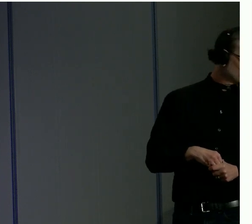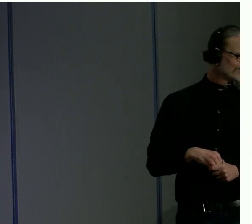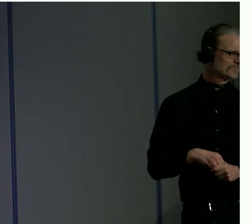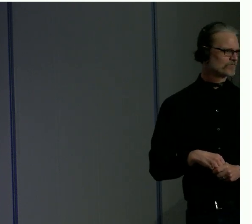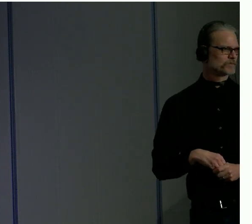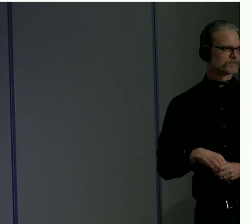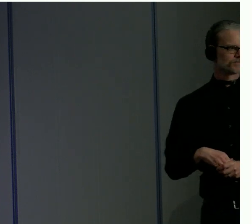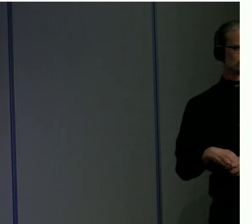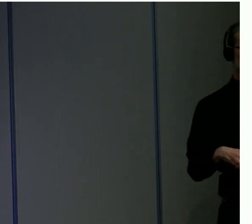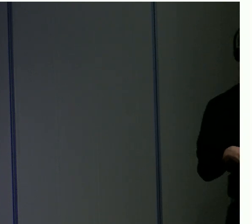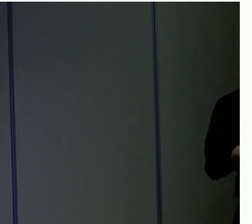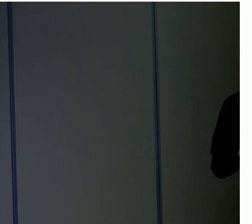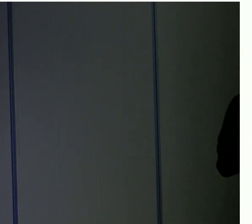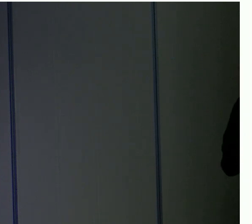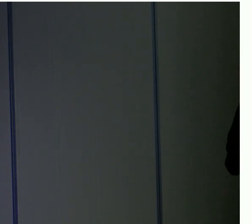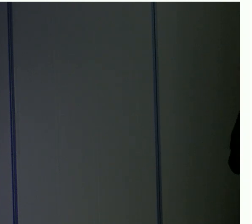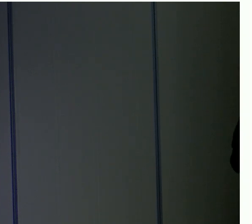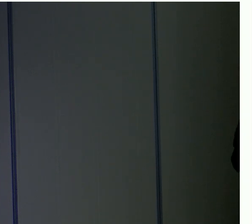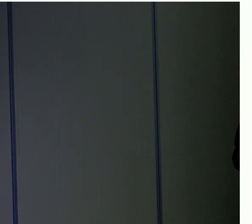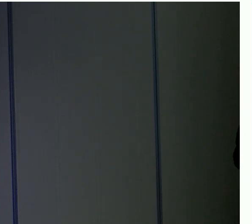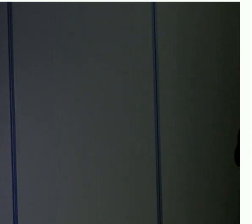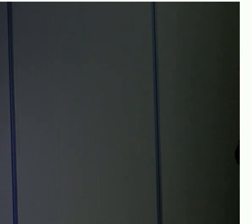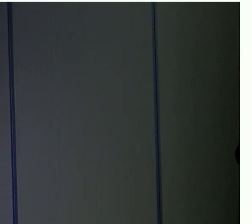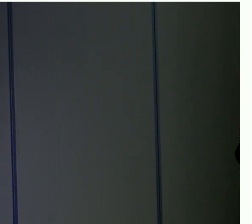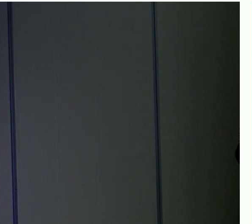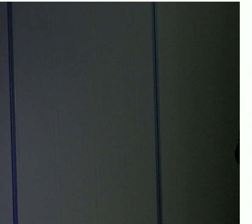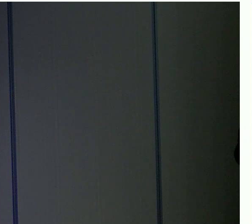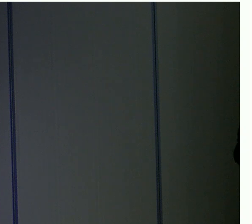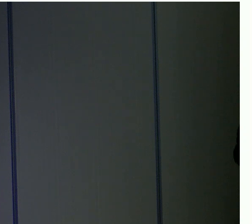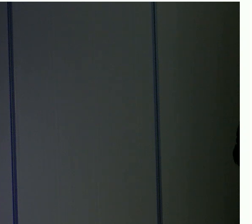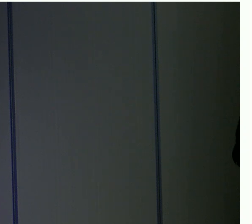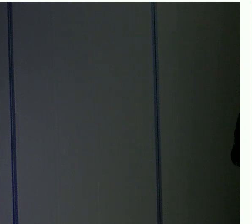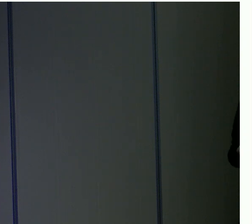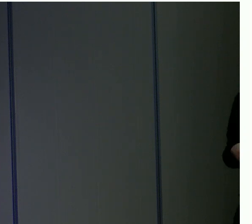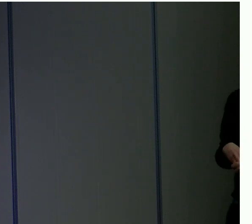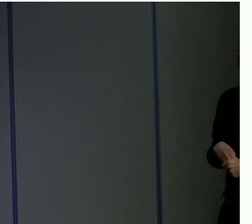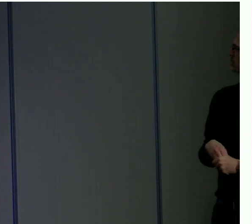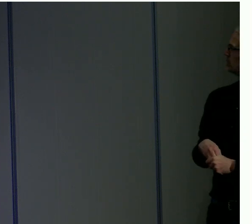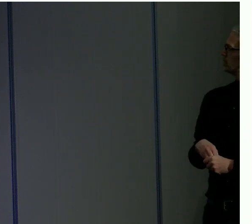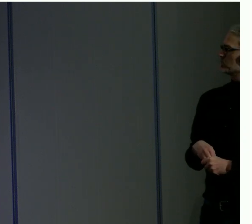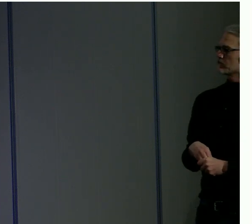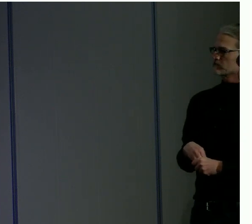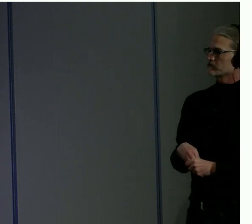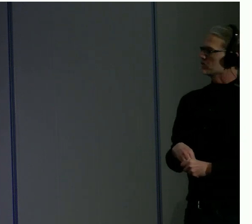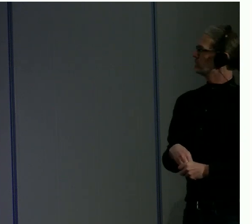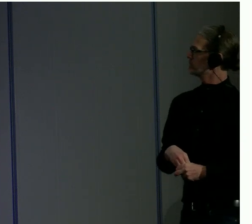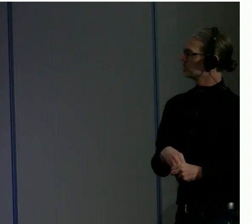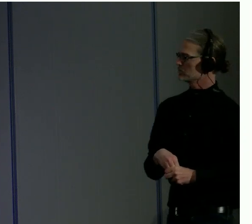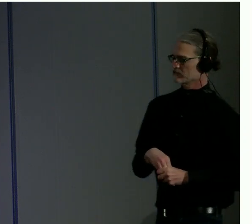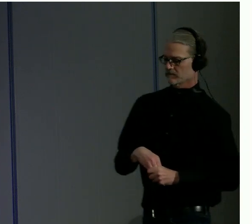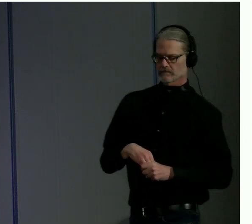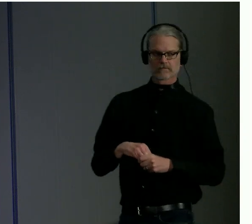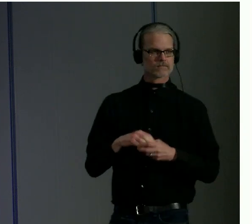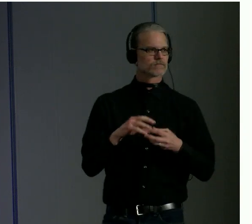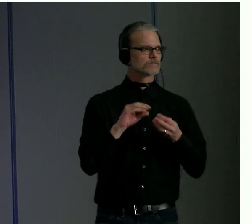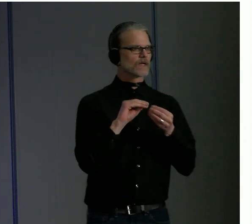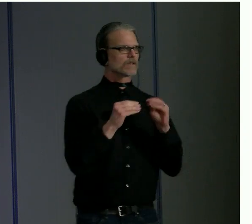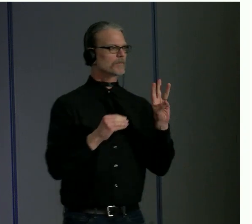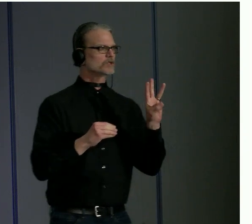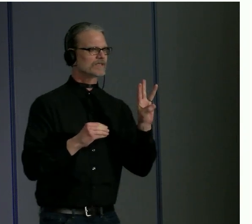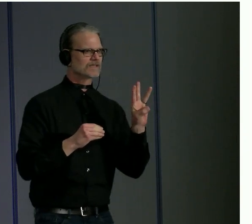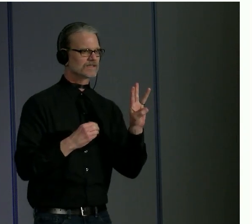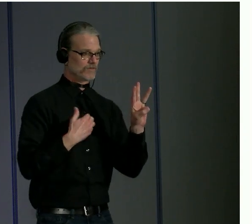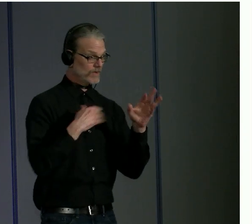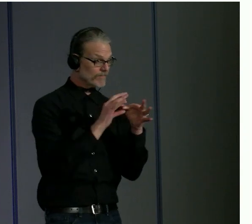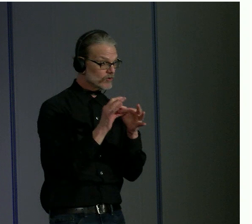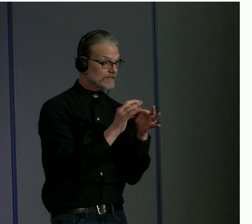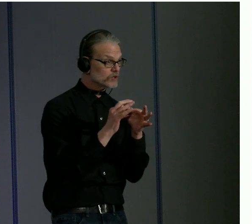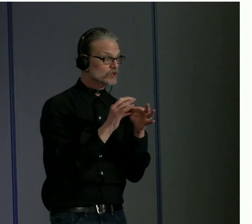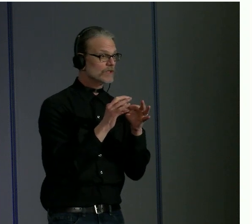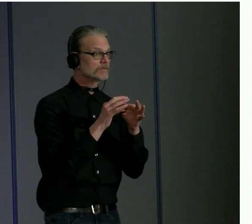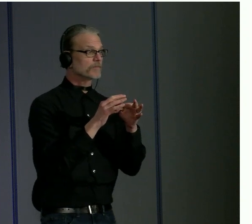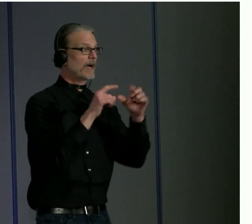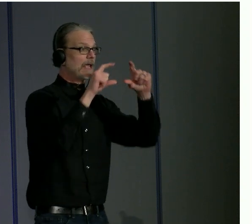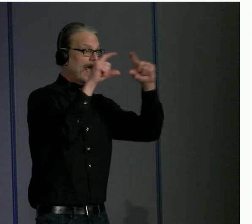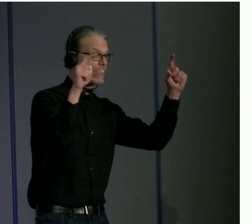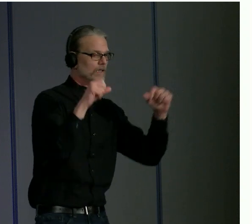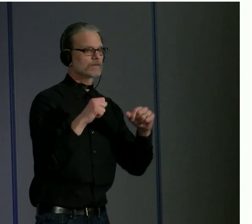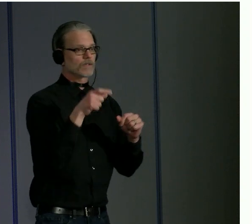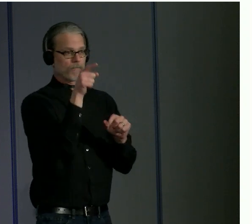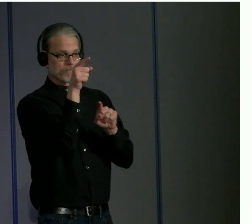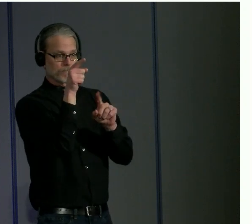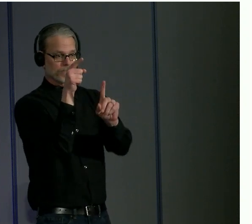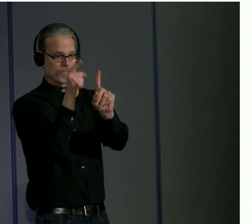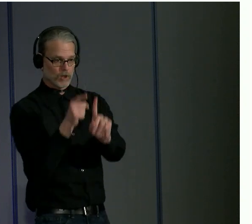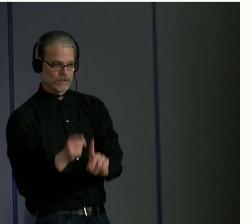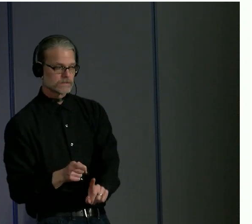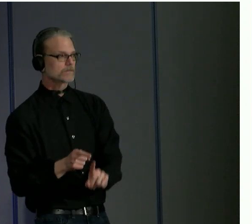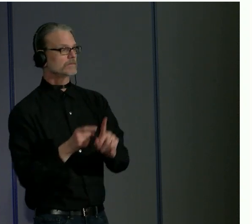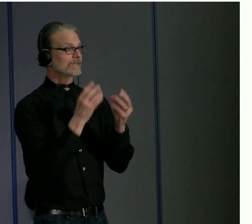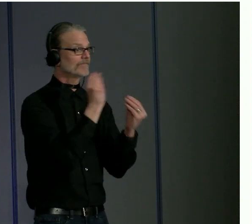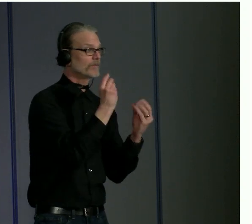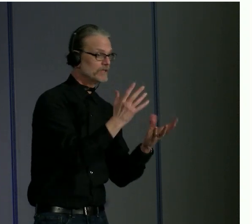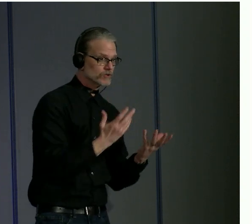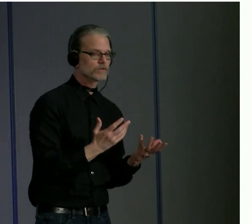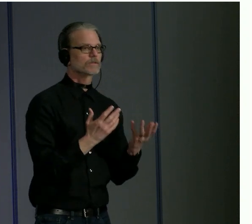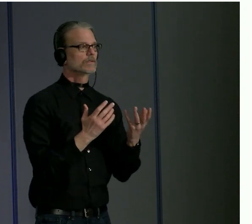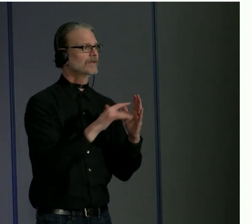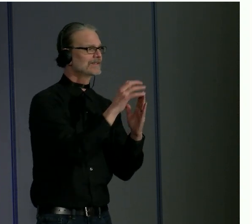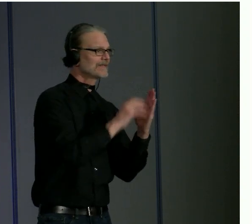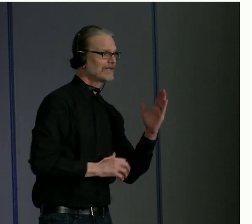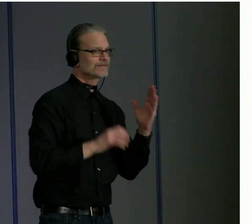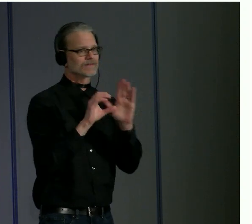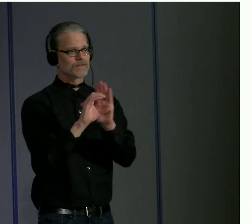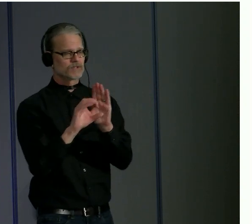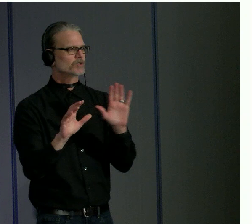as a differentiator. Structural relationships. Text as images. I want to avoid being text